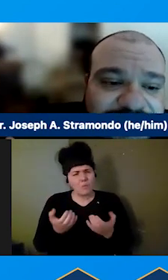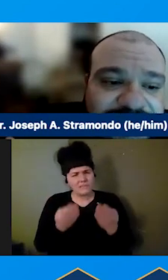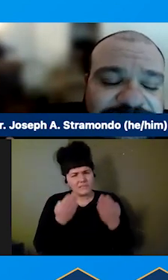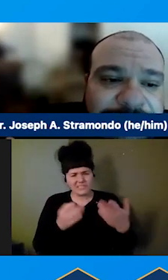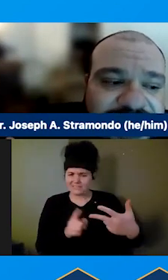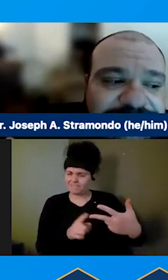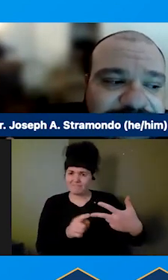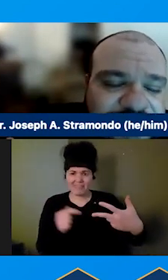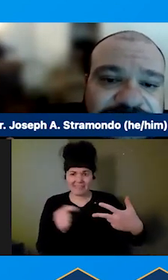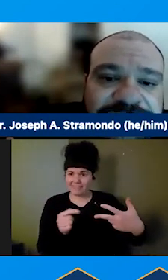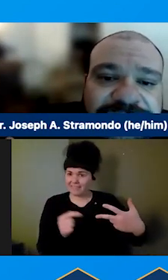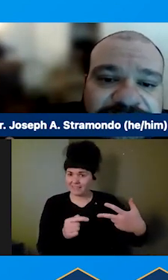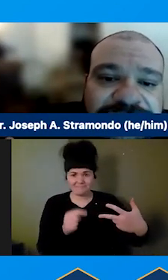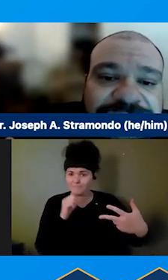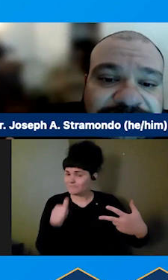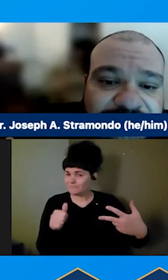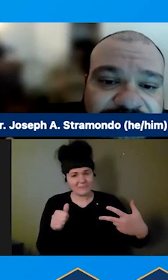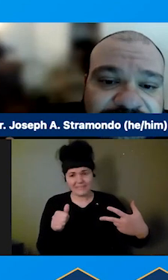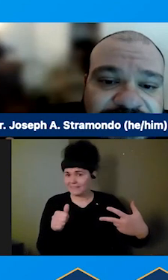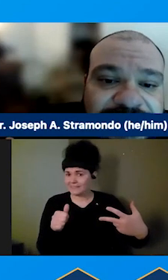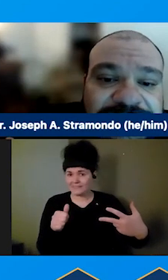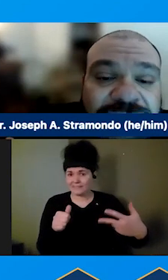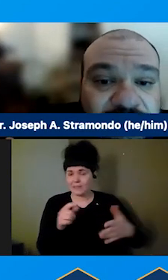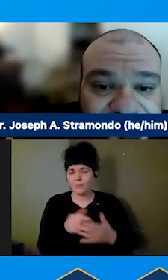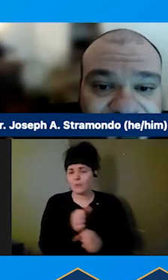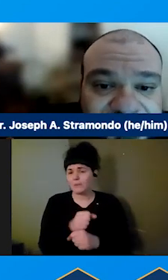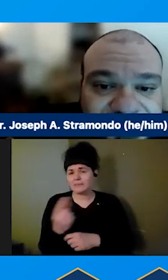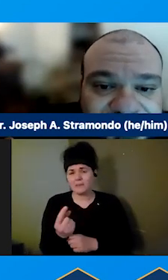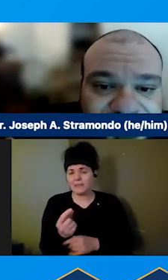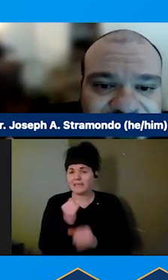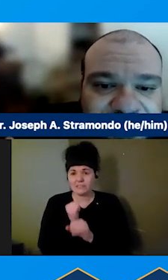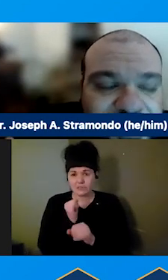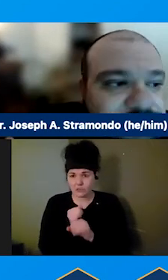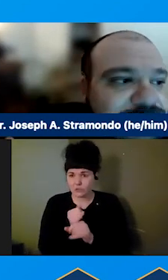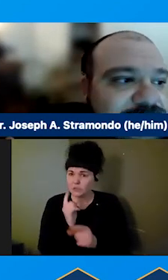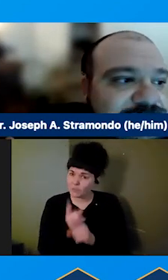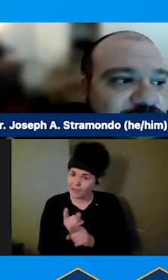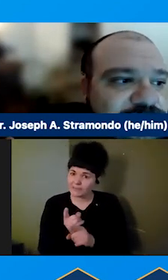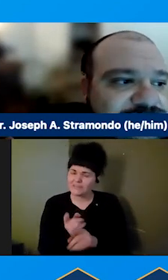the thing that makes something an institution. Right. We're getting closer. Right. It